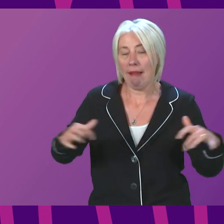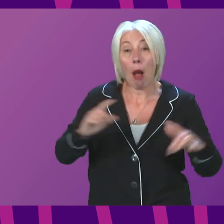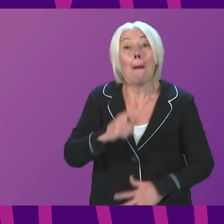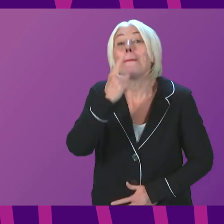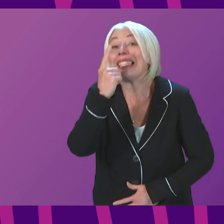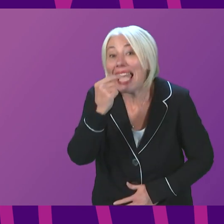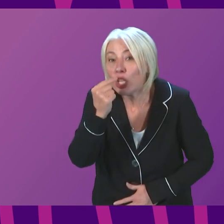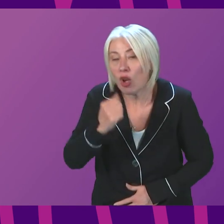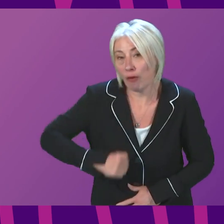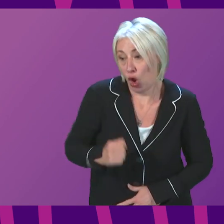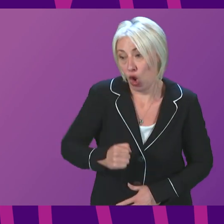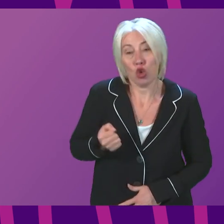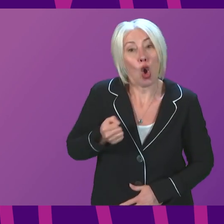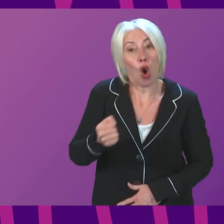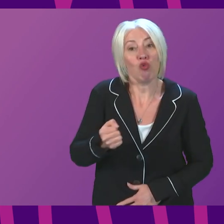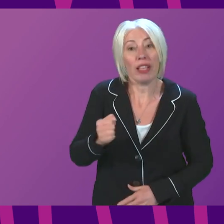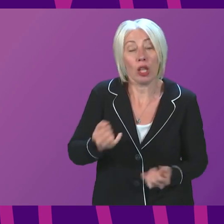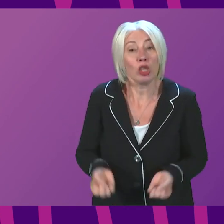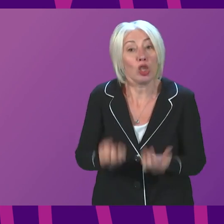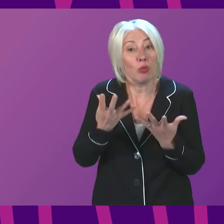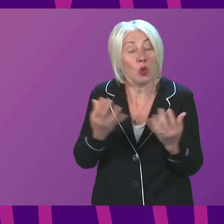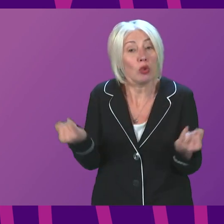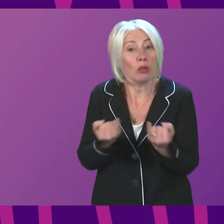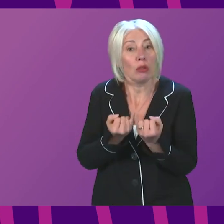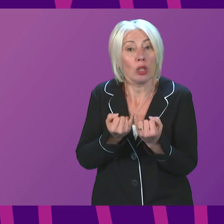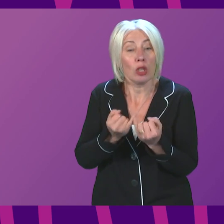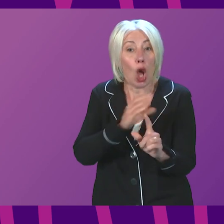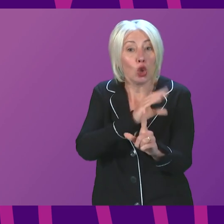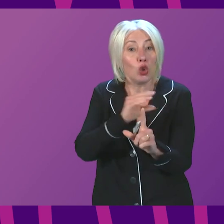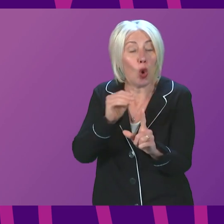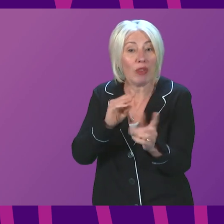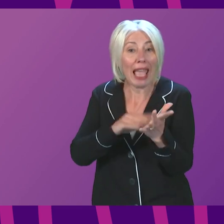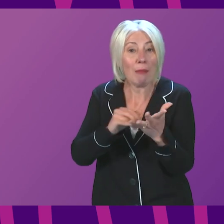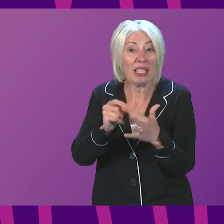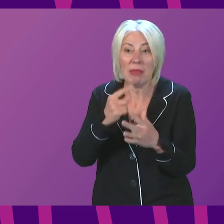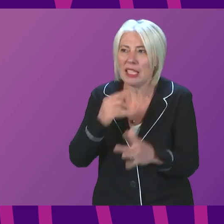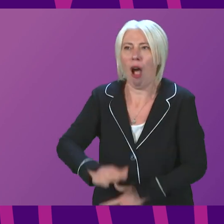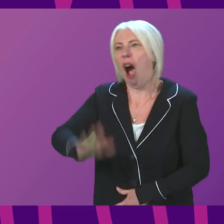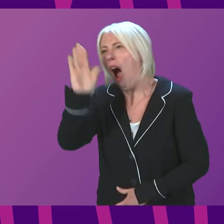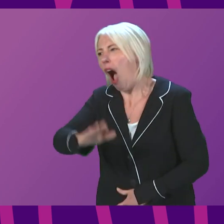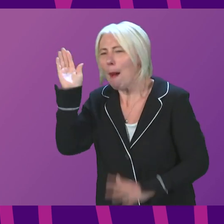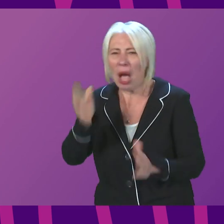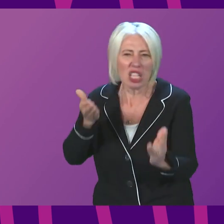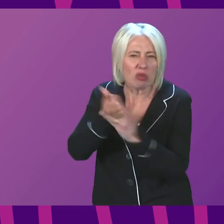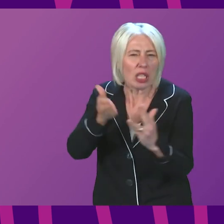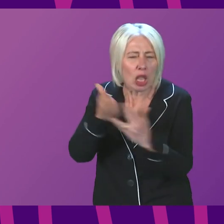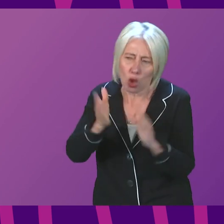for a ScotRail dispute, is Tory MSPs getting up and demanding intervention by this Government to resolve it.